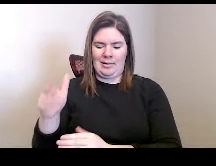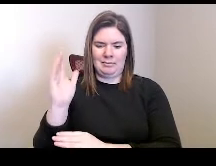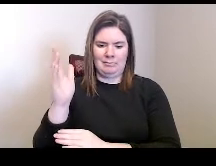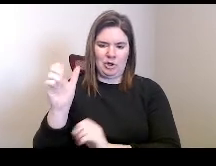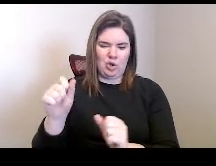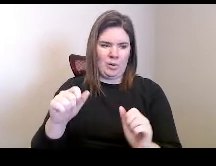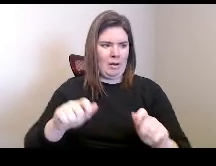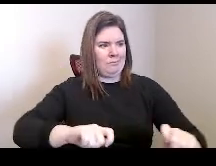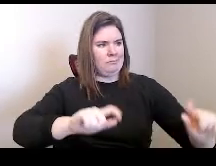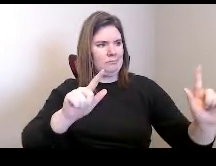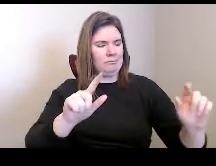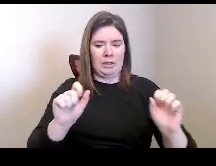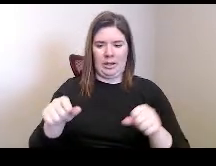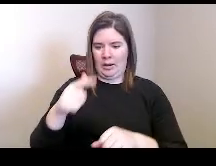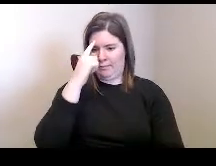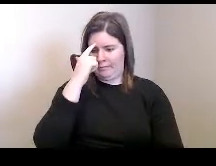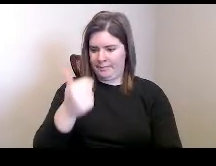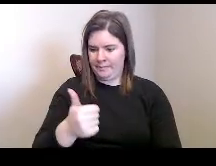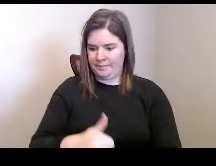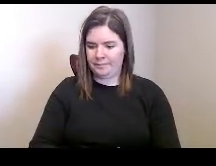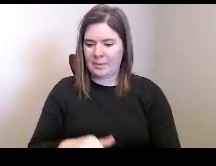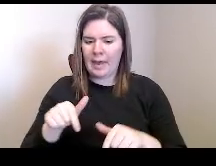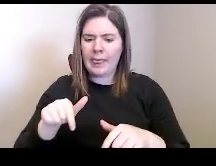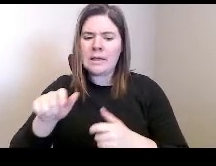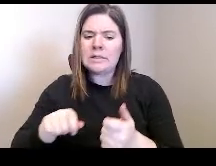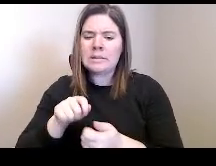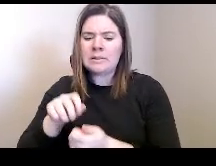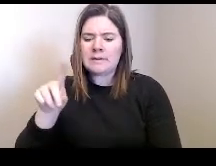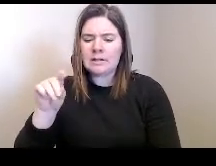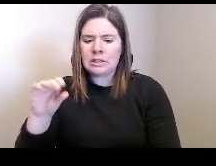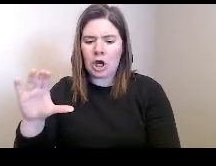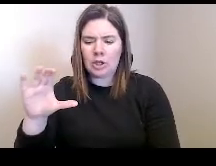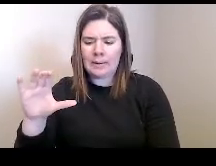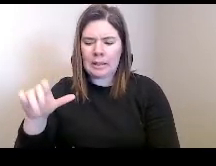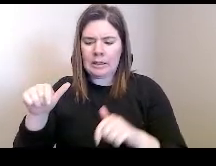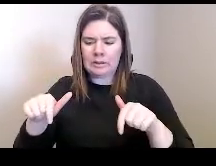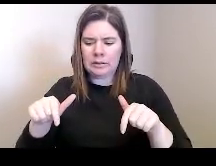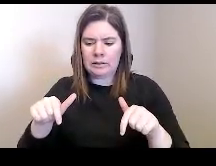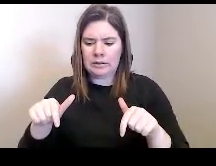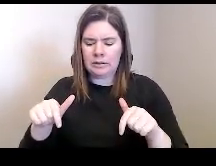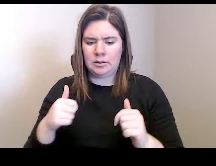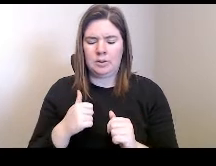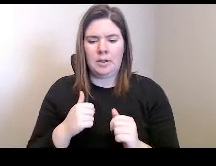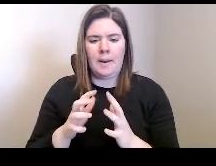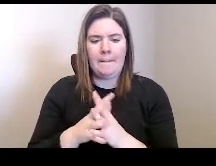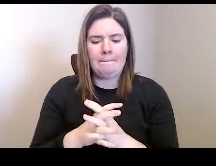So, this particular document, Employer Perspectives on Employees with